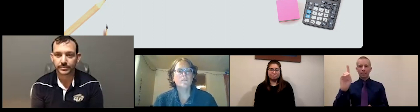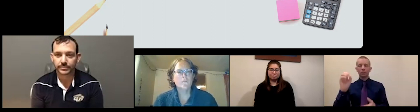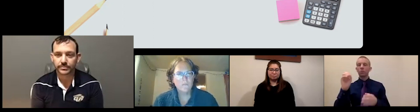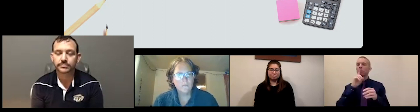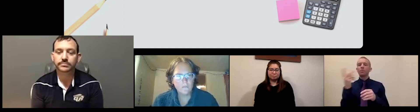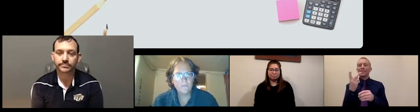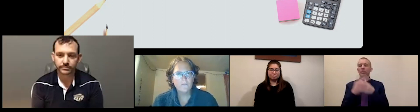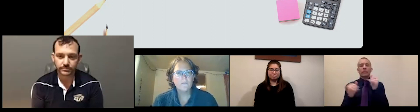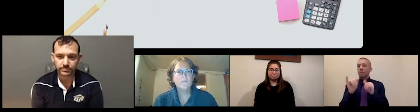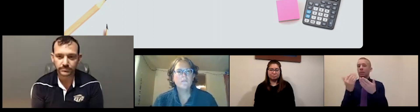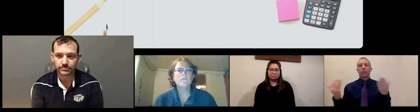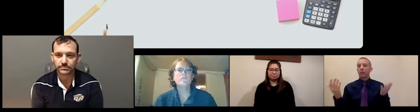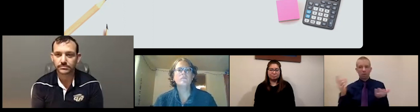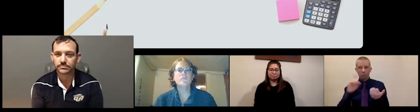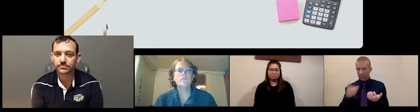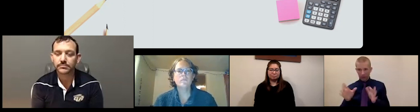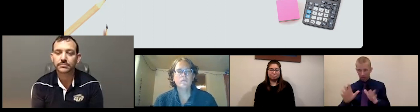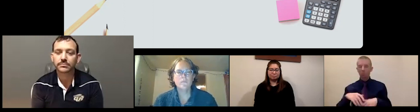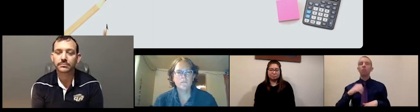So they’re both the same thing, really.